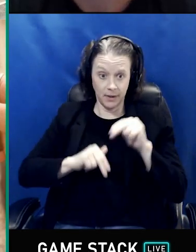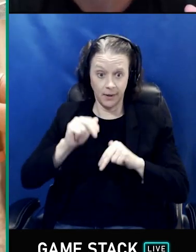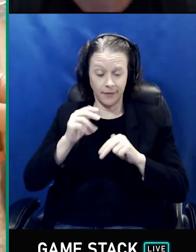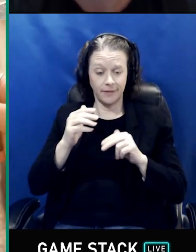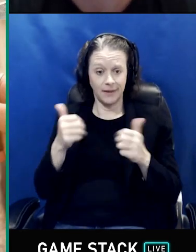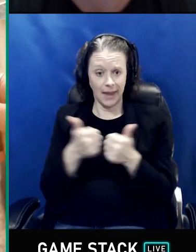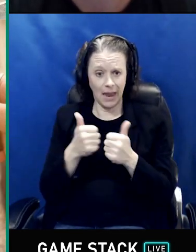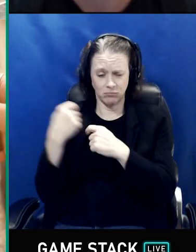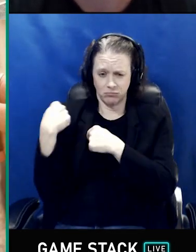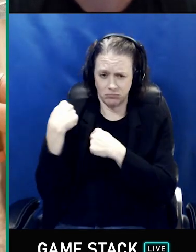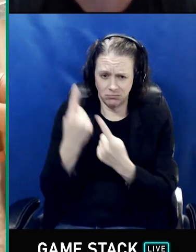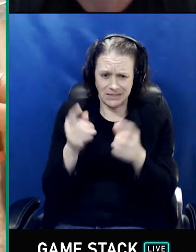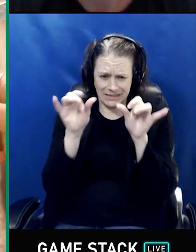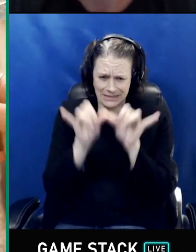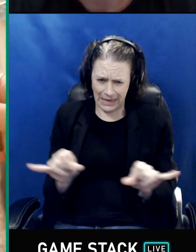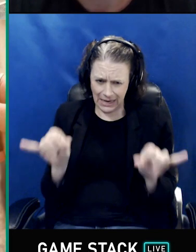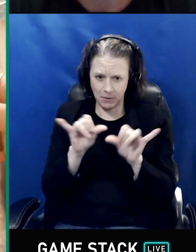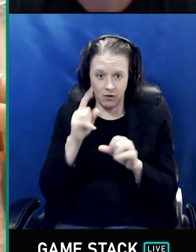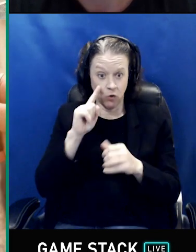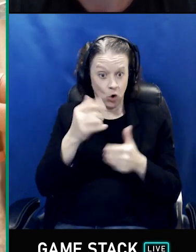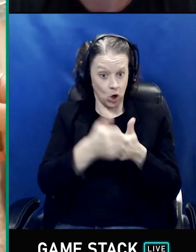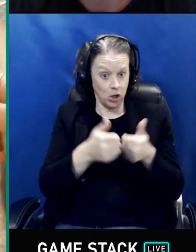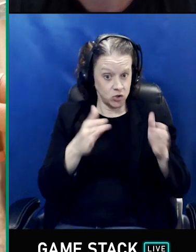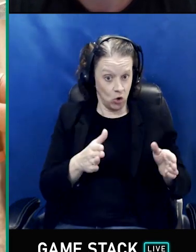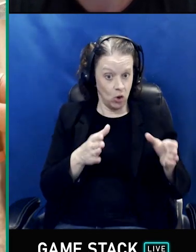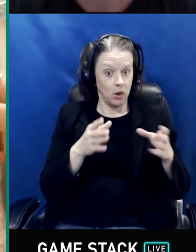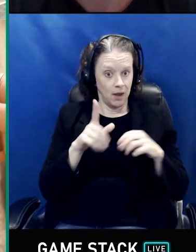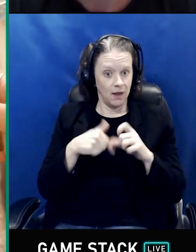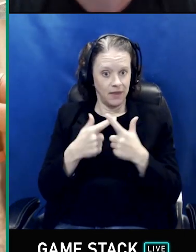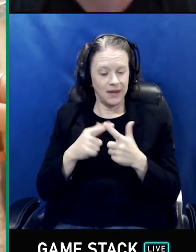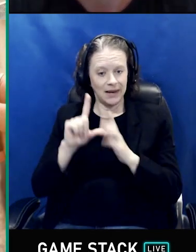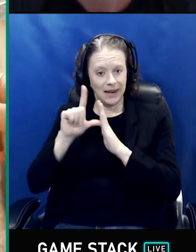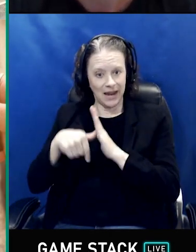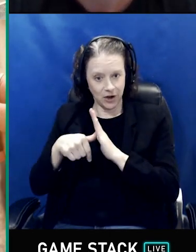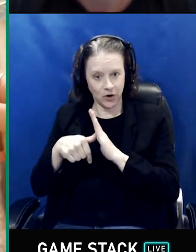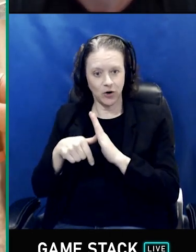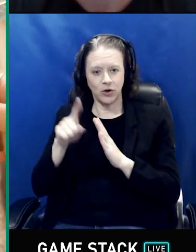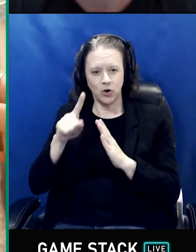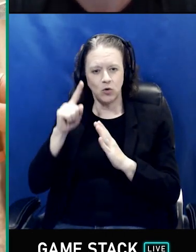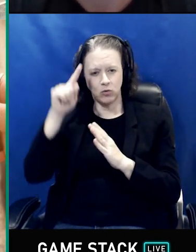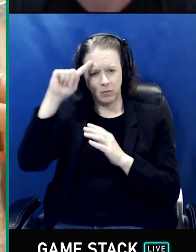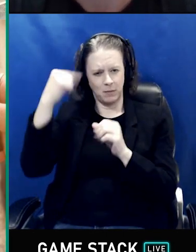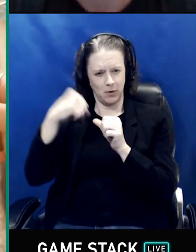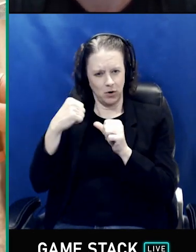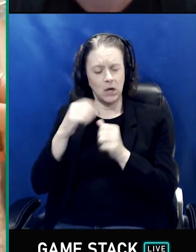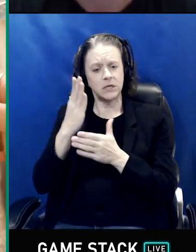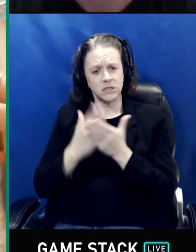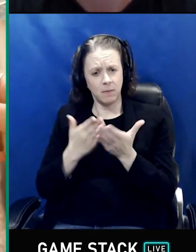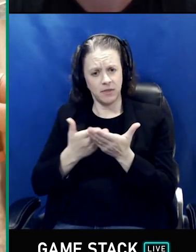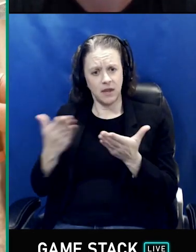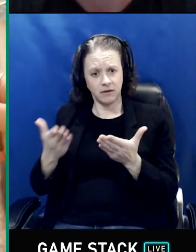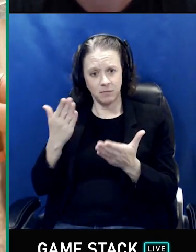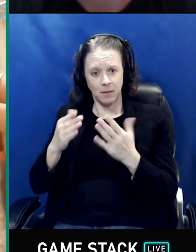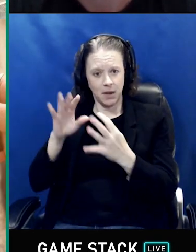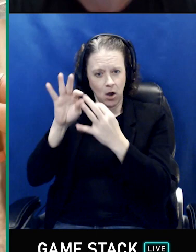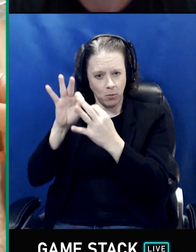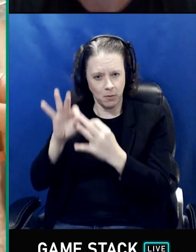console. And along the way you keep in mind that some things may be optimized for different form factors.